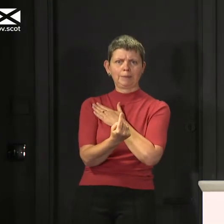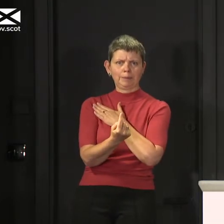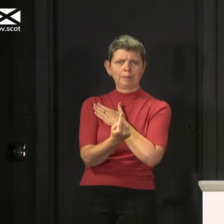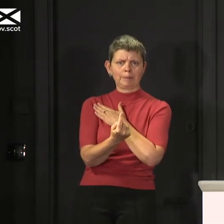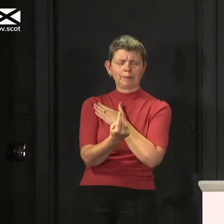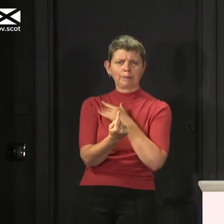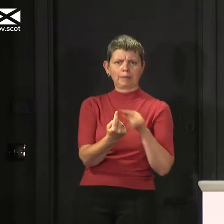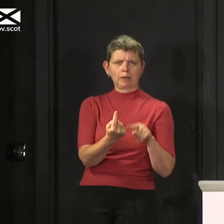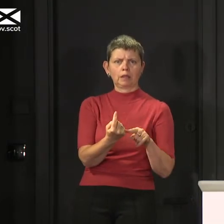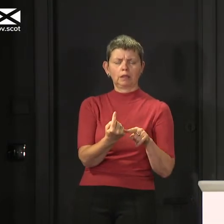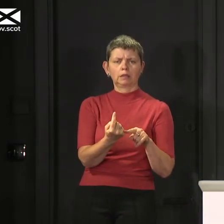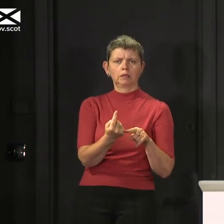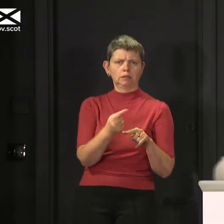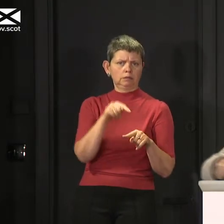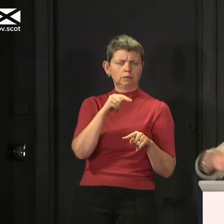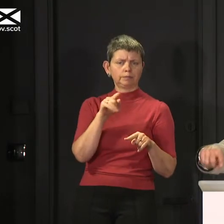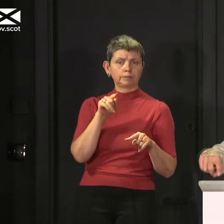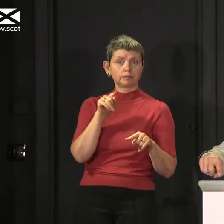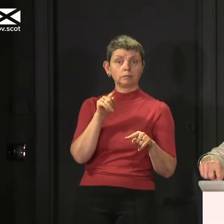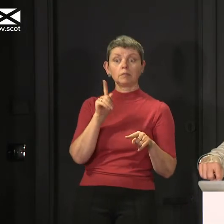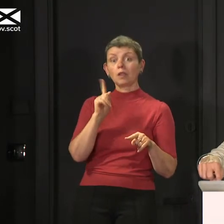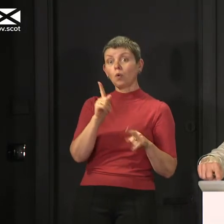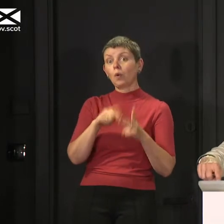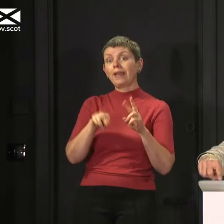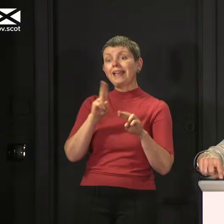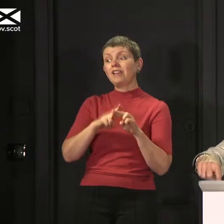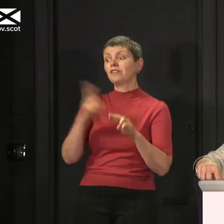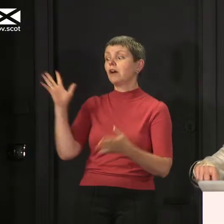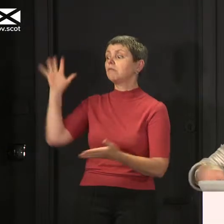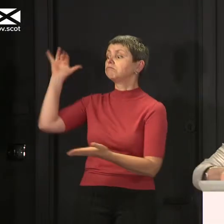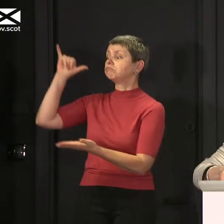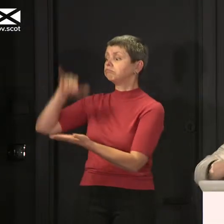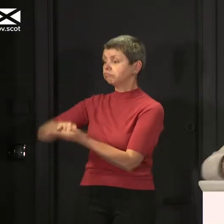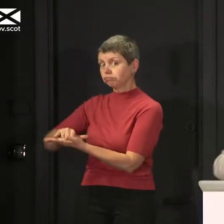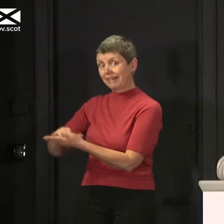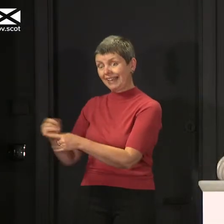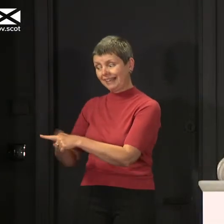directly to quarantine. And if they came from that country through England to Scotland,